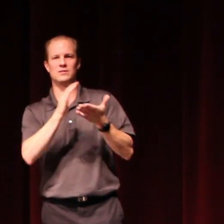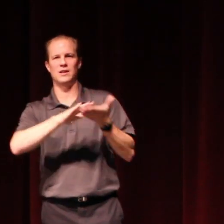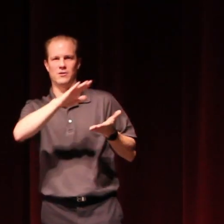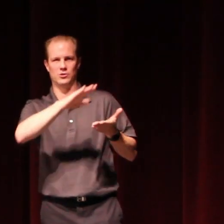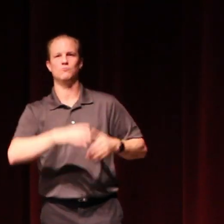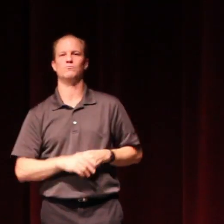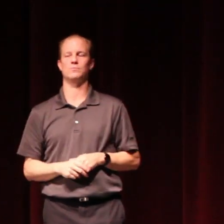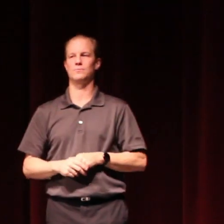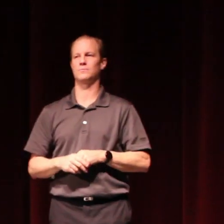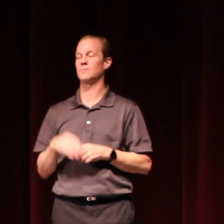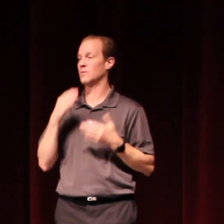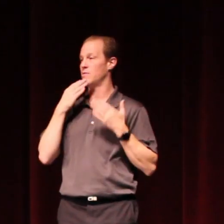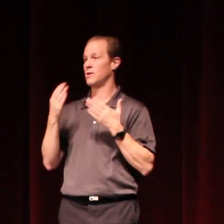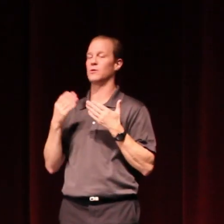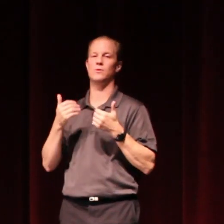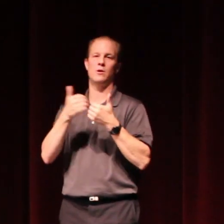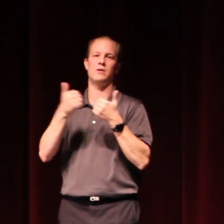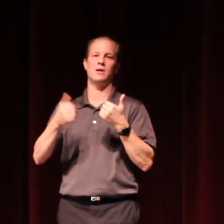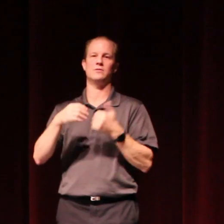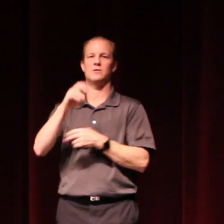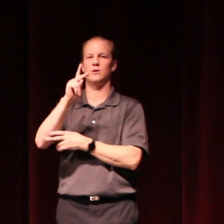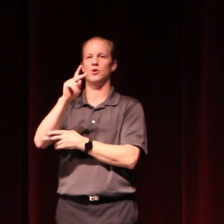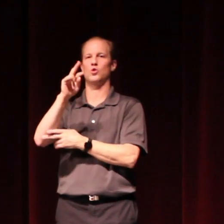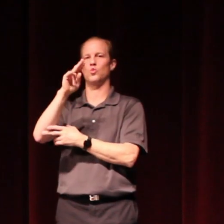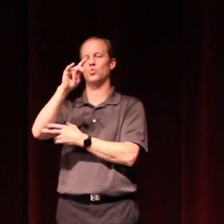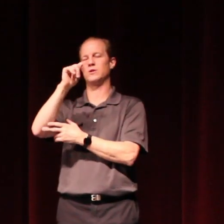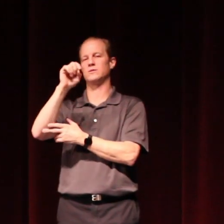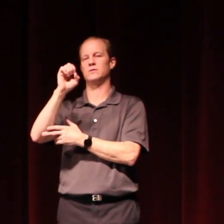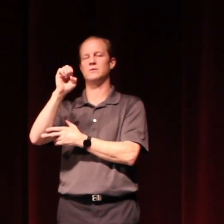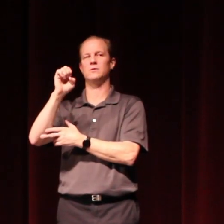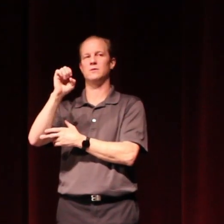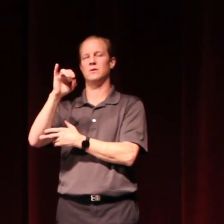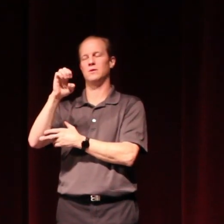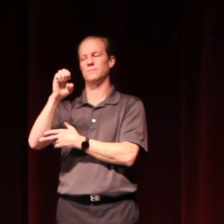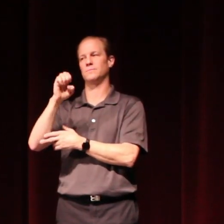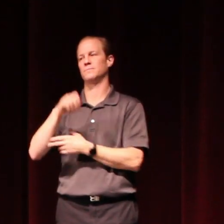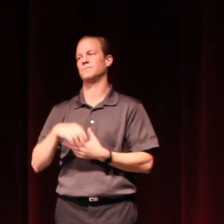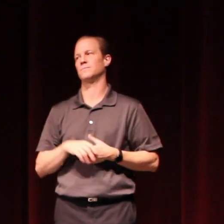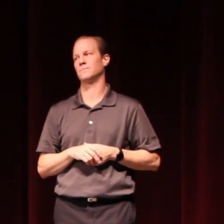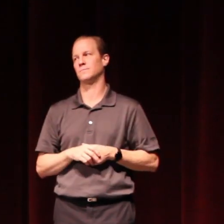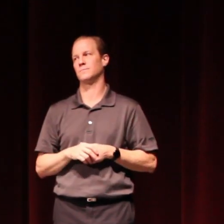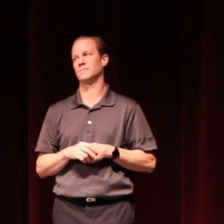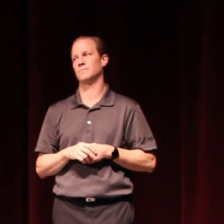Thank you. Next we will hear from Kristy Svatek-Whitson.